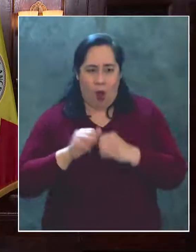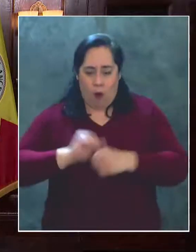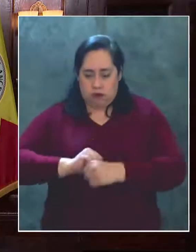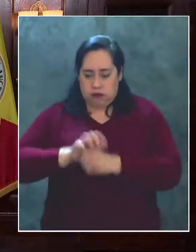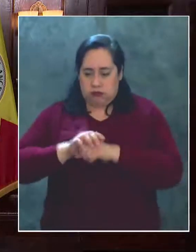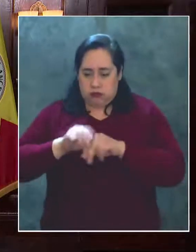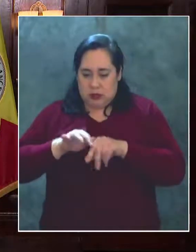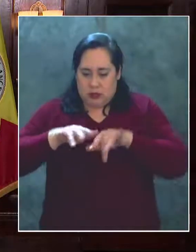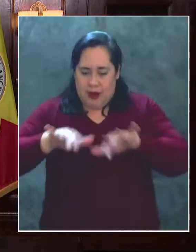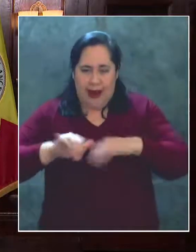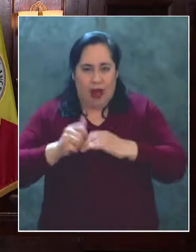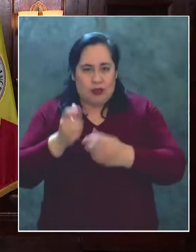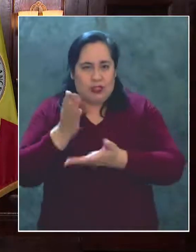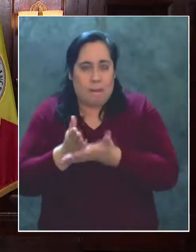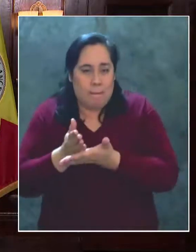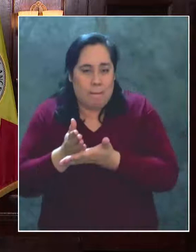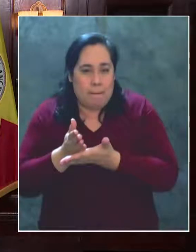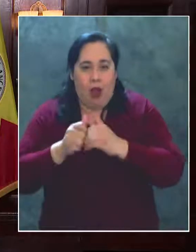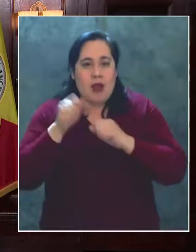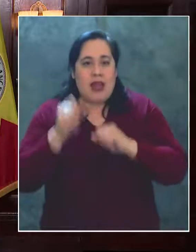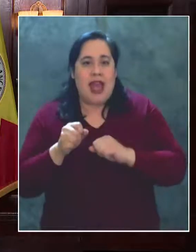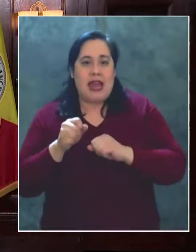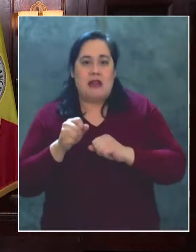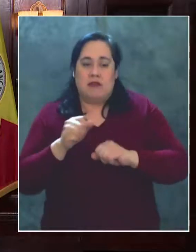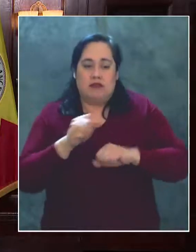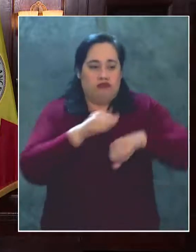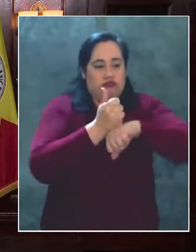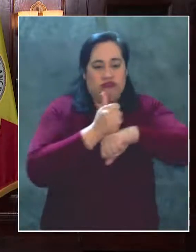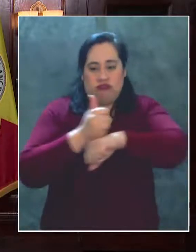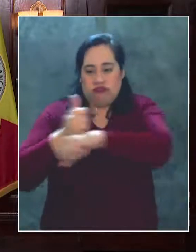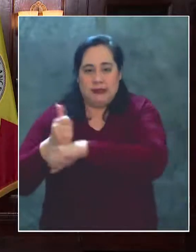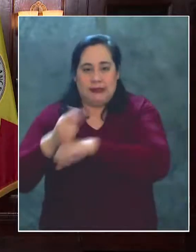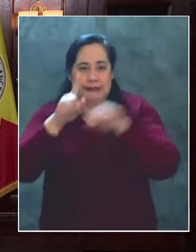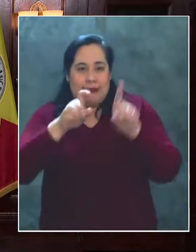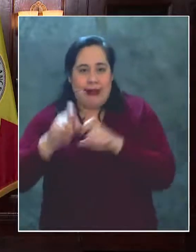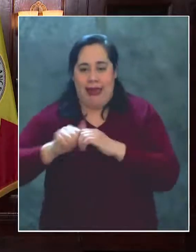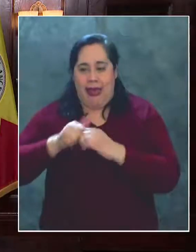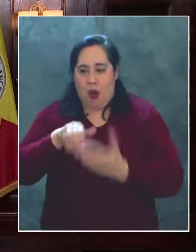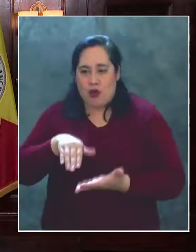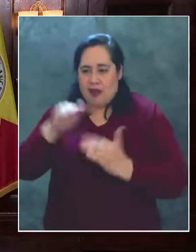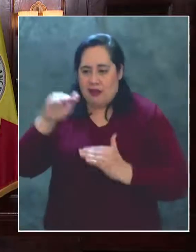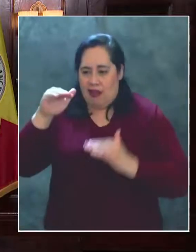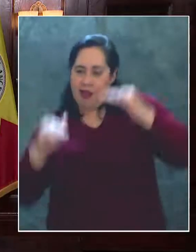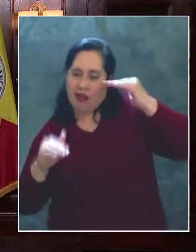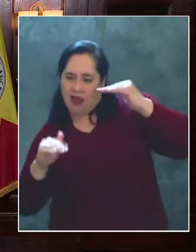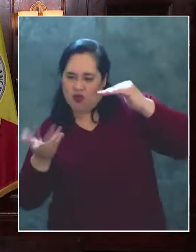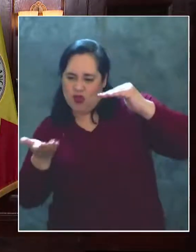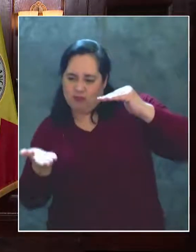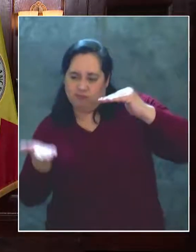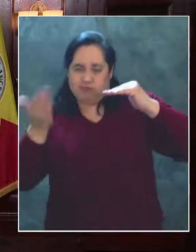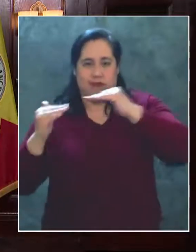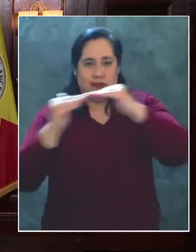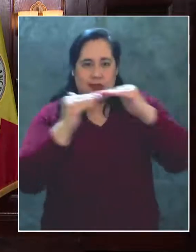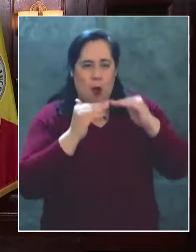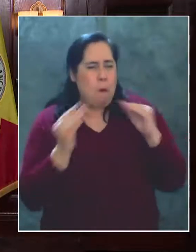HOW WE CAN STOP IT AND HOW WE CAN STAND UP TESTING. THIS IS A CRITICAL MOMENT AND